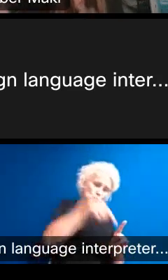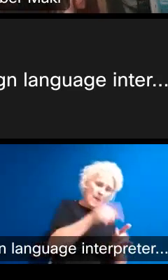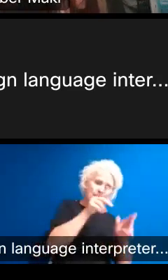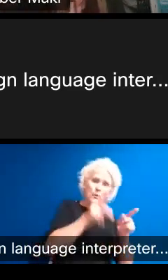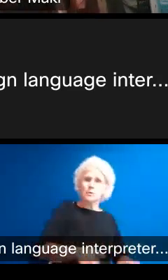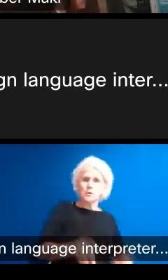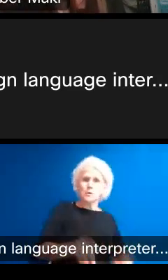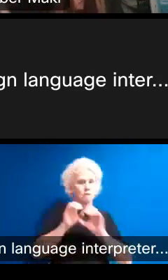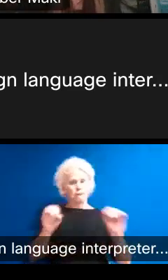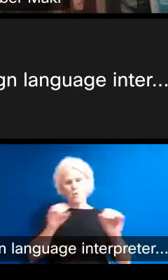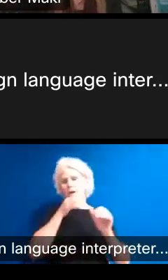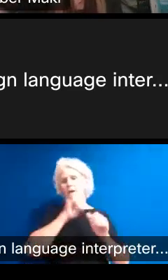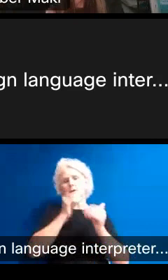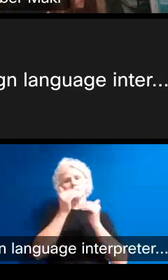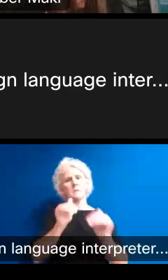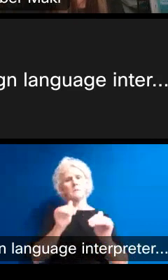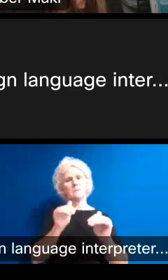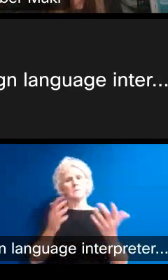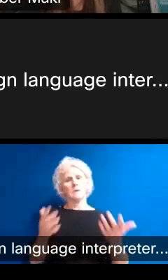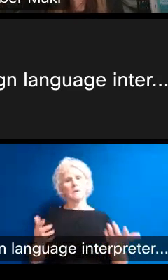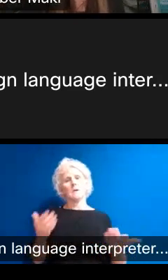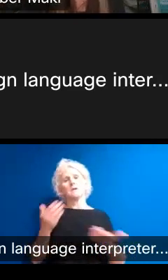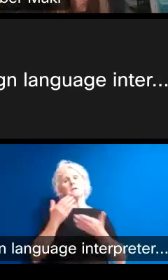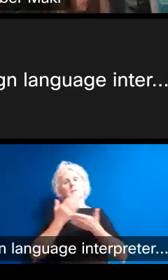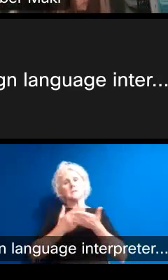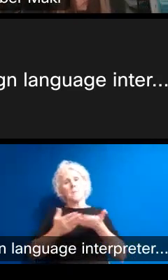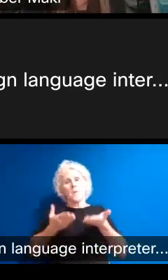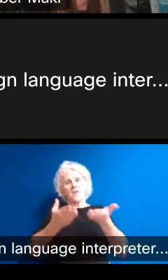and I mentioned some providers they may have some age limits. No time limit.